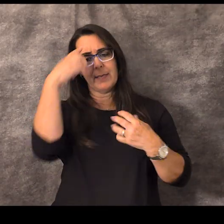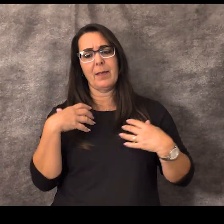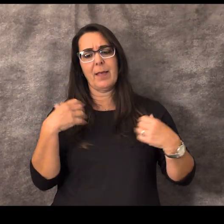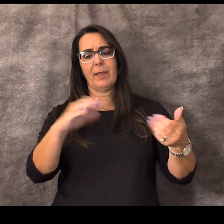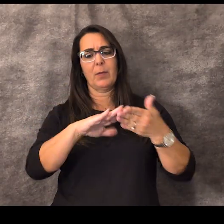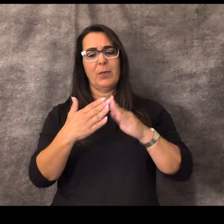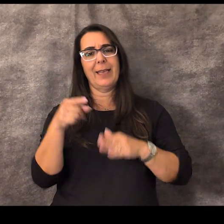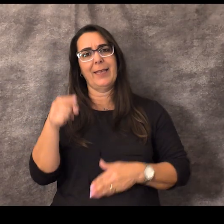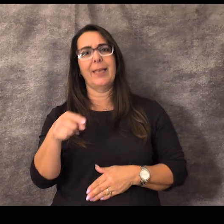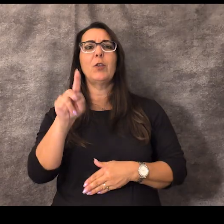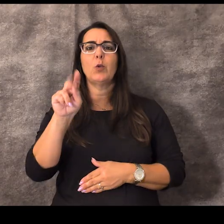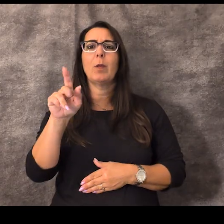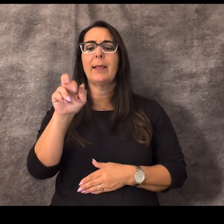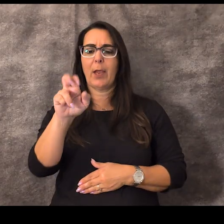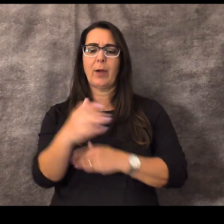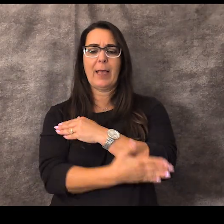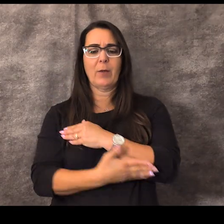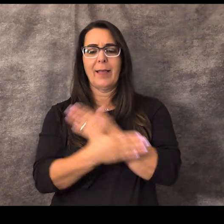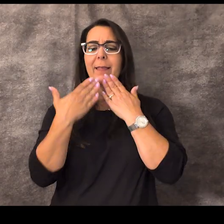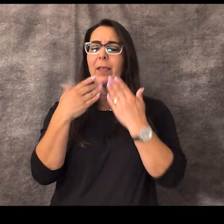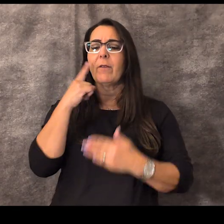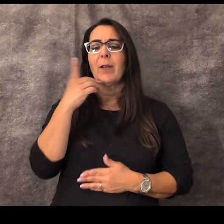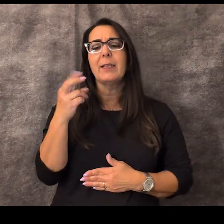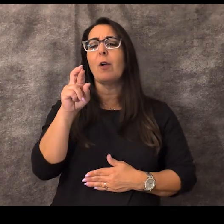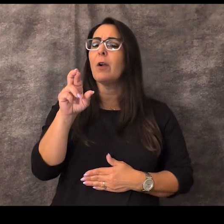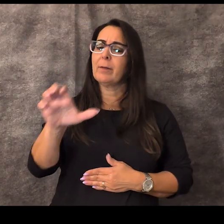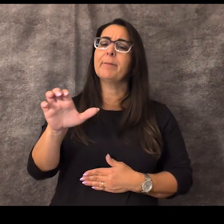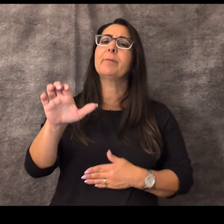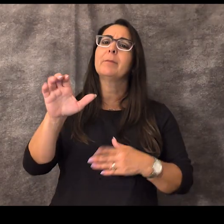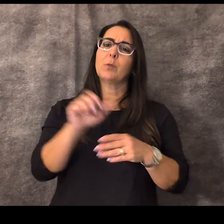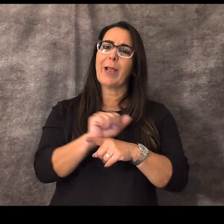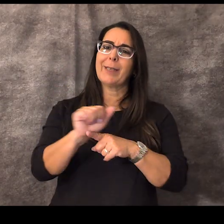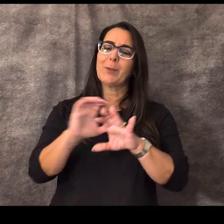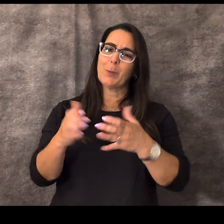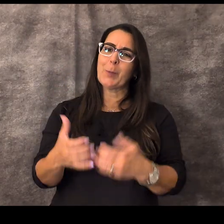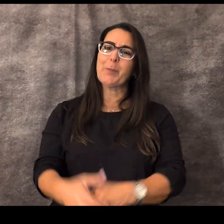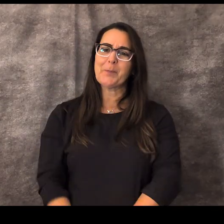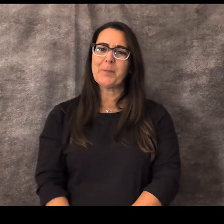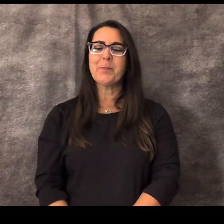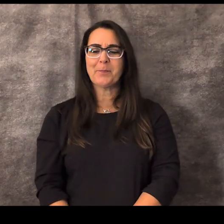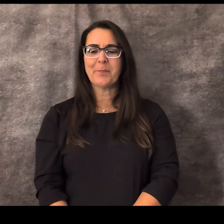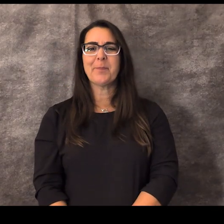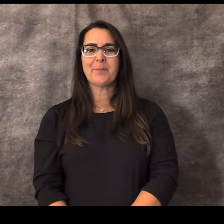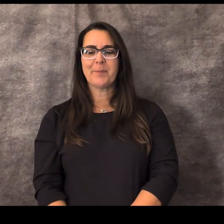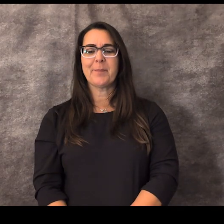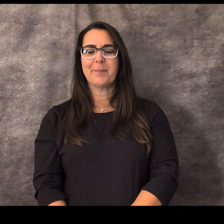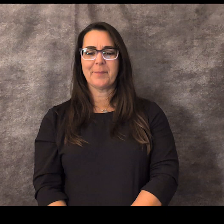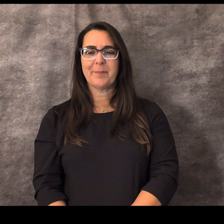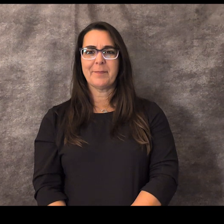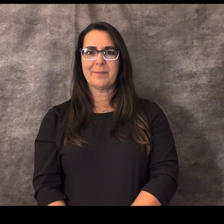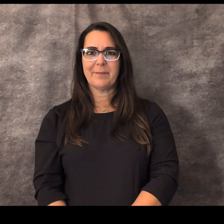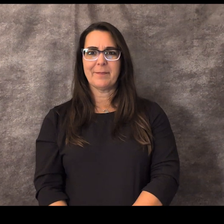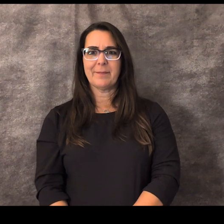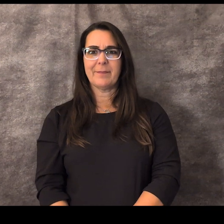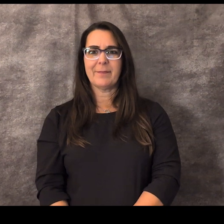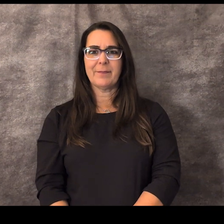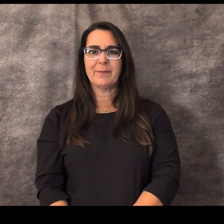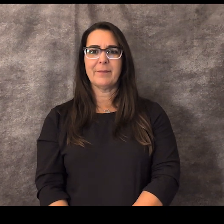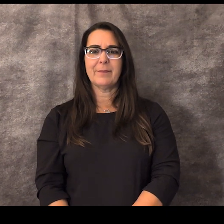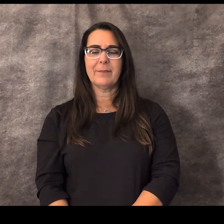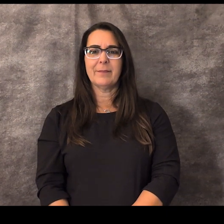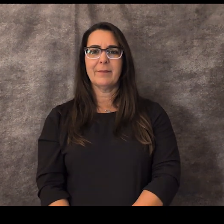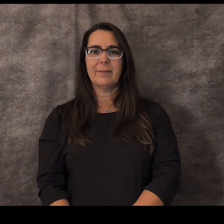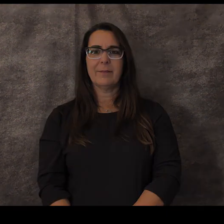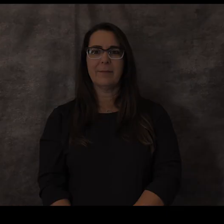Thank you Disability Rights California Mental Health Practice Group.